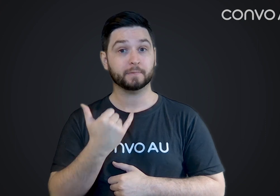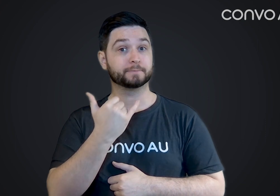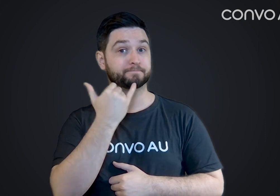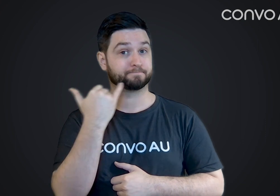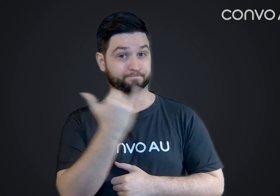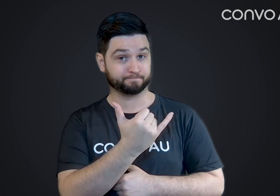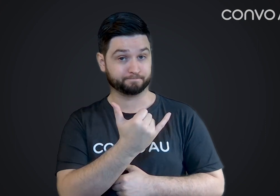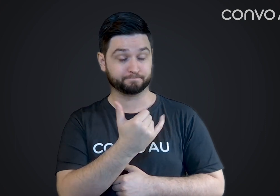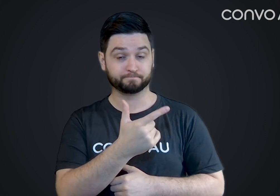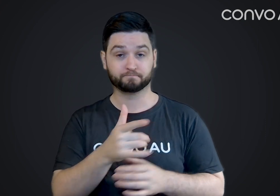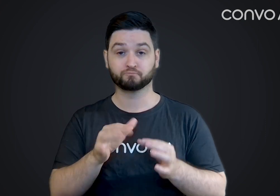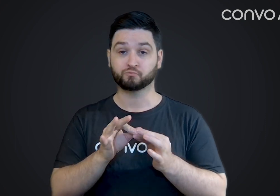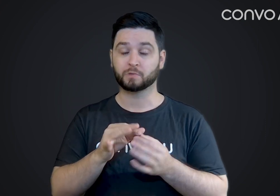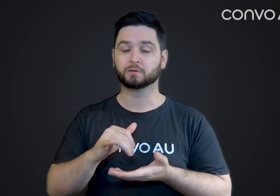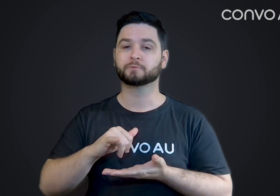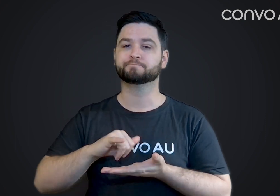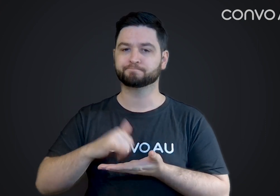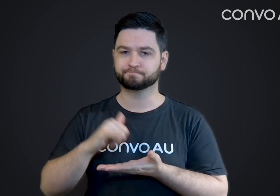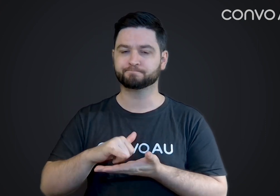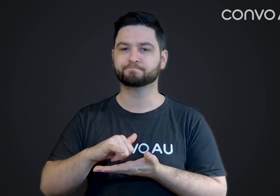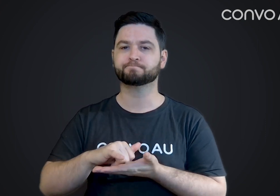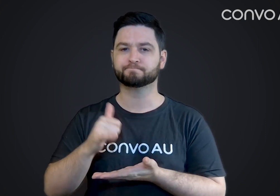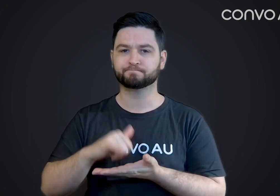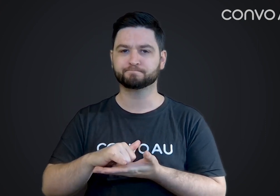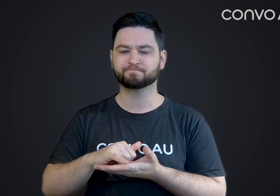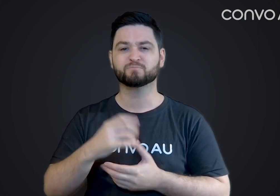the interpreter will sign "Ring, Ring" to indicate the phone is ringing, the answering machine states: